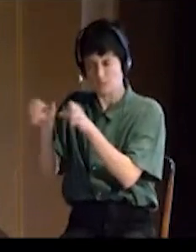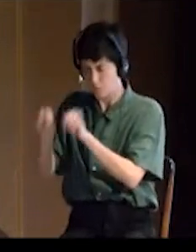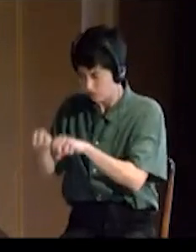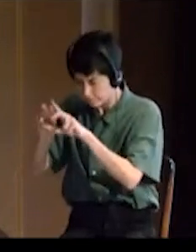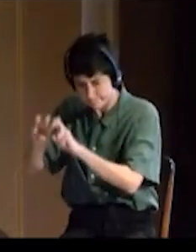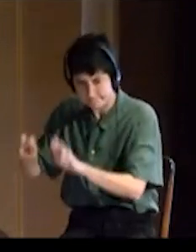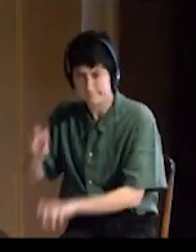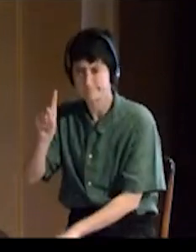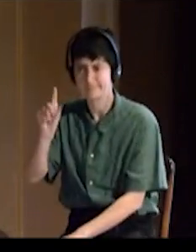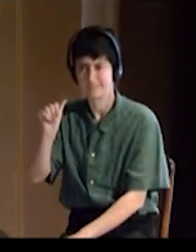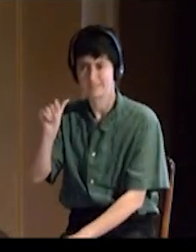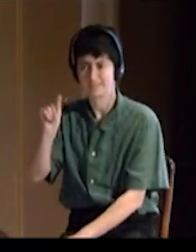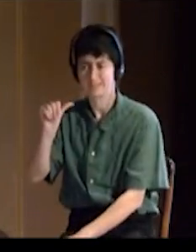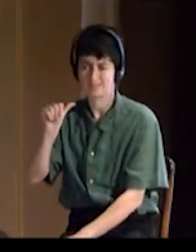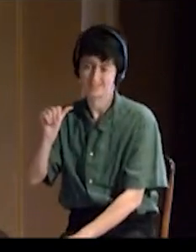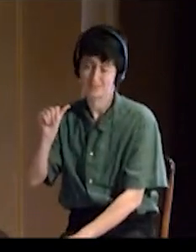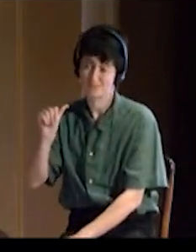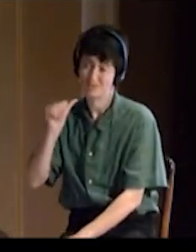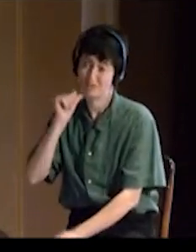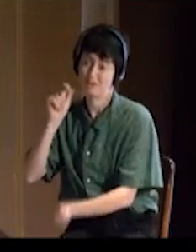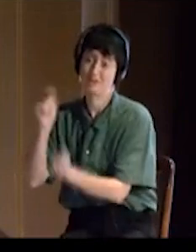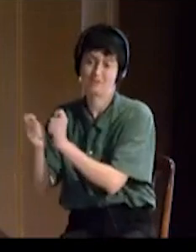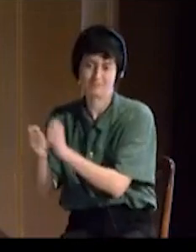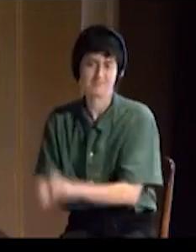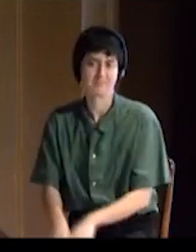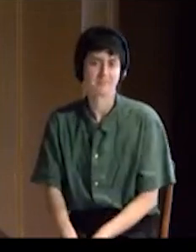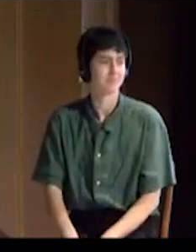[Jun] Hi, Manu, fantastic talk, thank you.